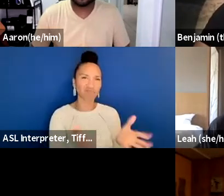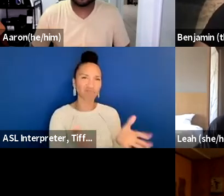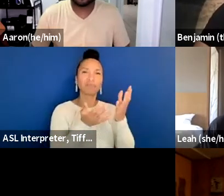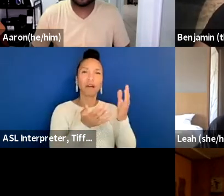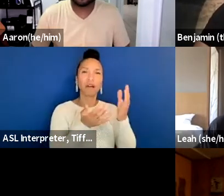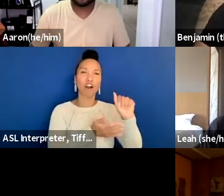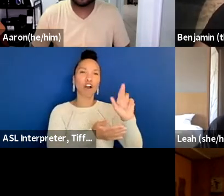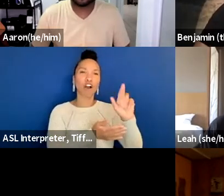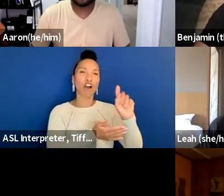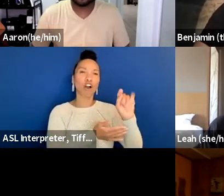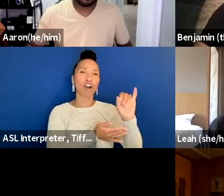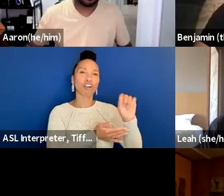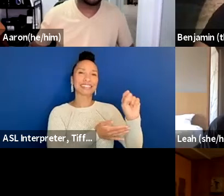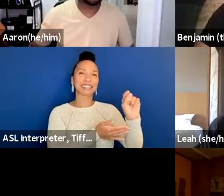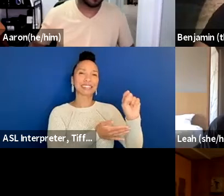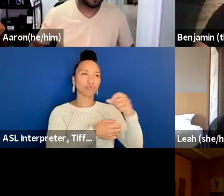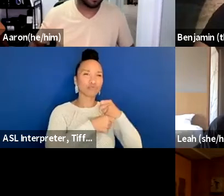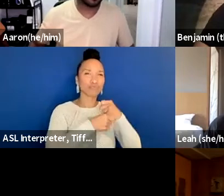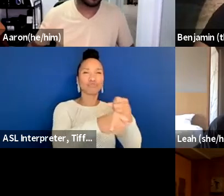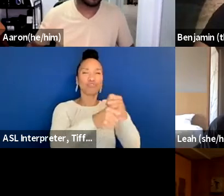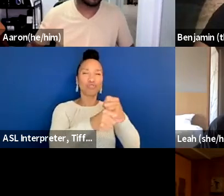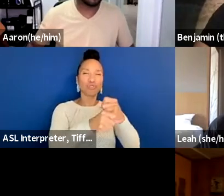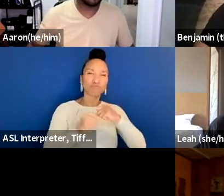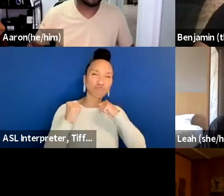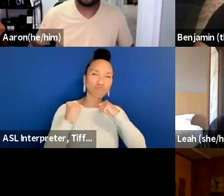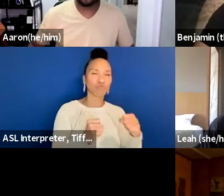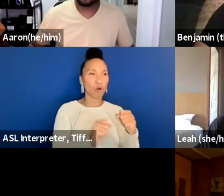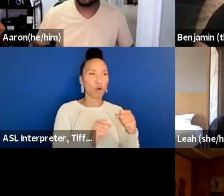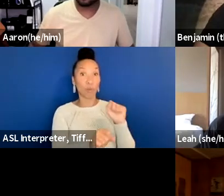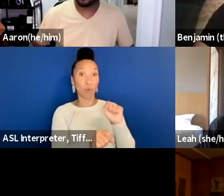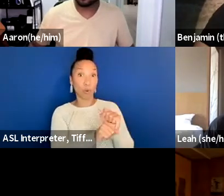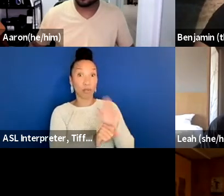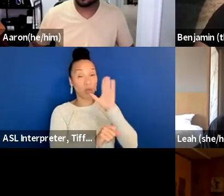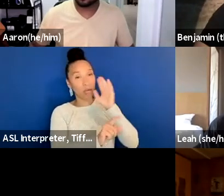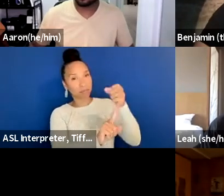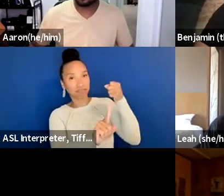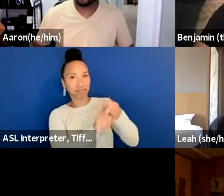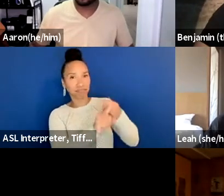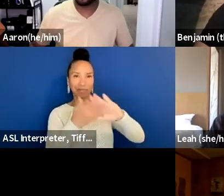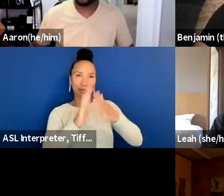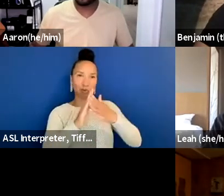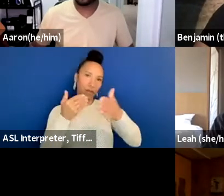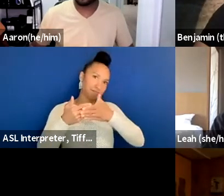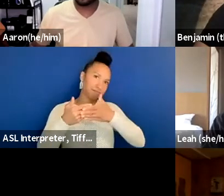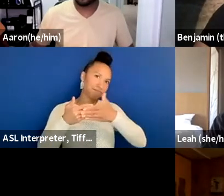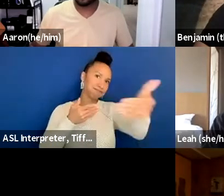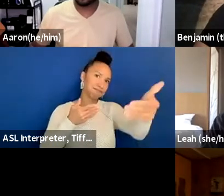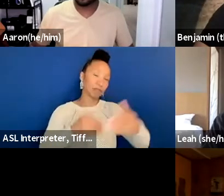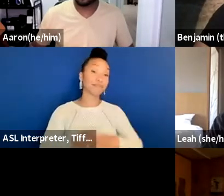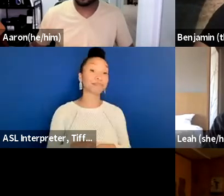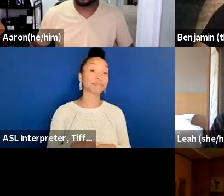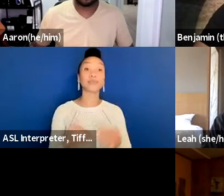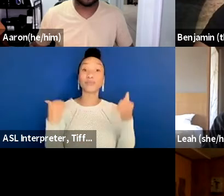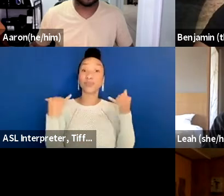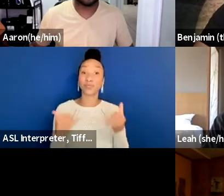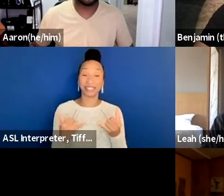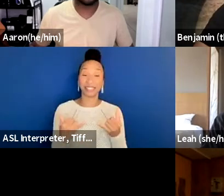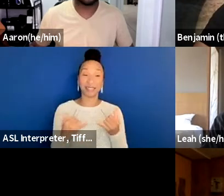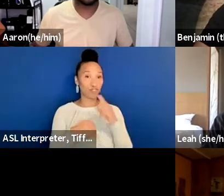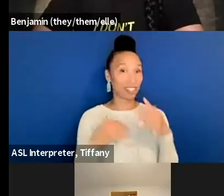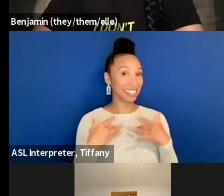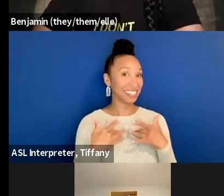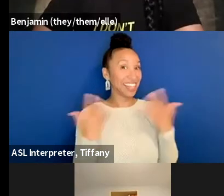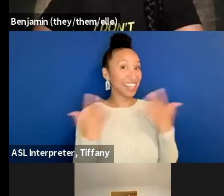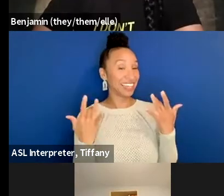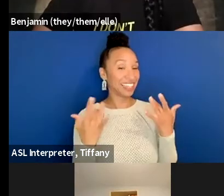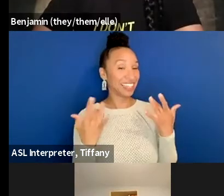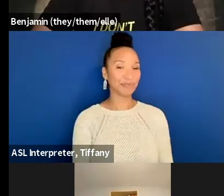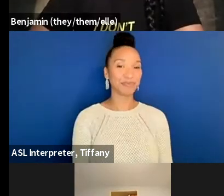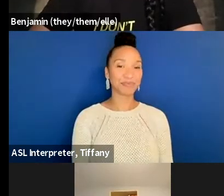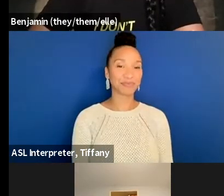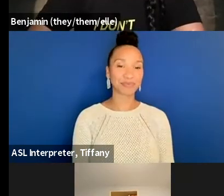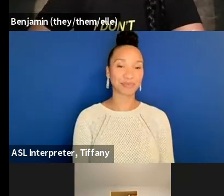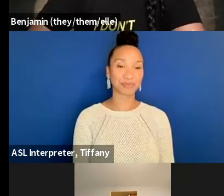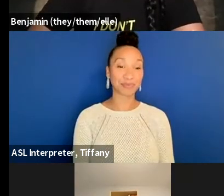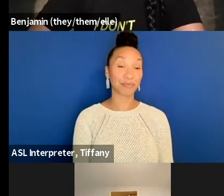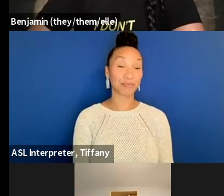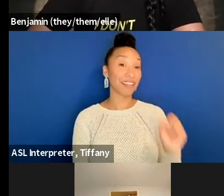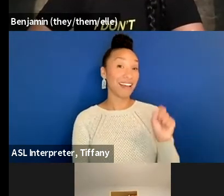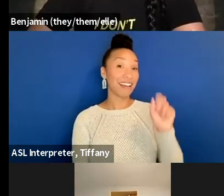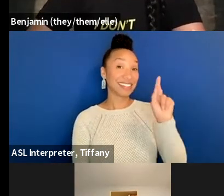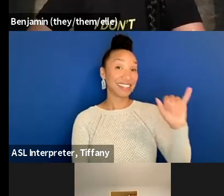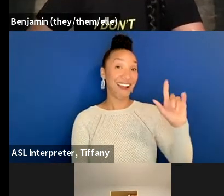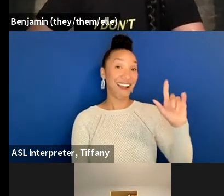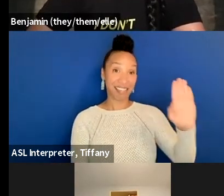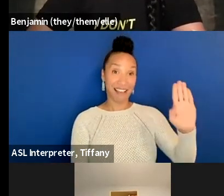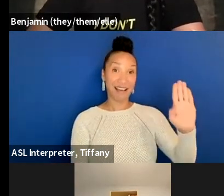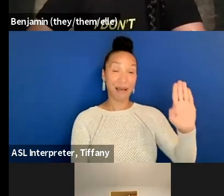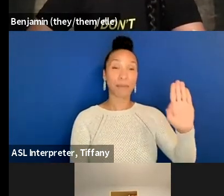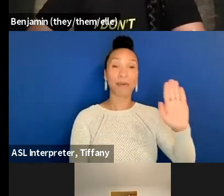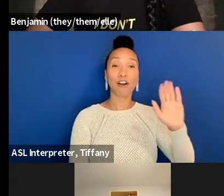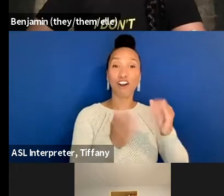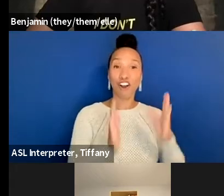Kirya Traber (she/her): One of our skylab artists in residence, with some really exciting colleagues to talk about you are holding this scene, I want to introduce the artists that are here with me this evening.